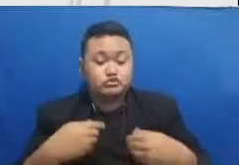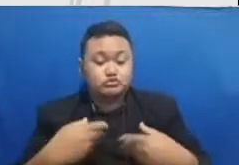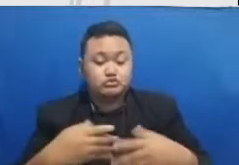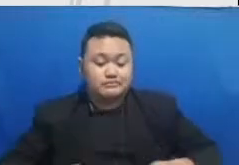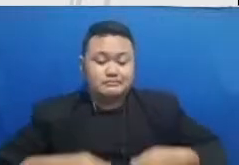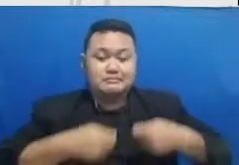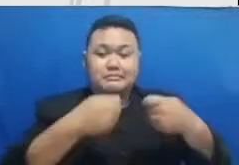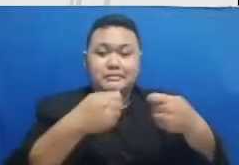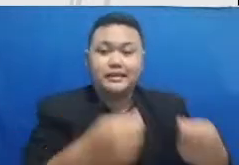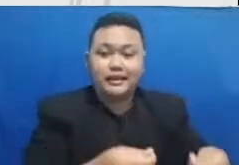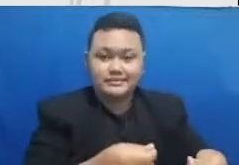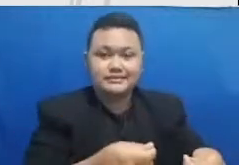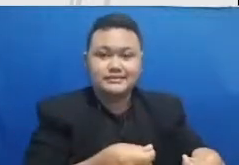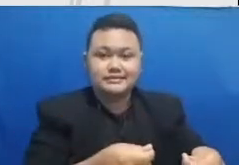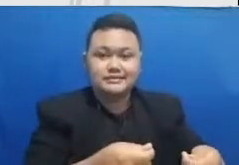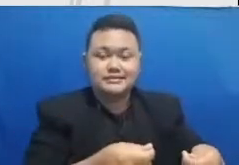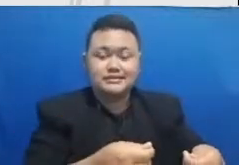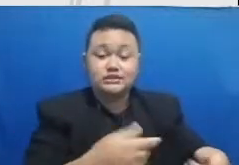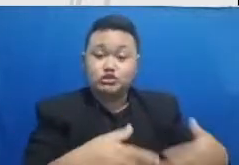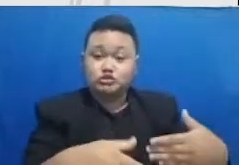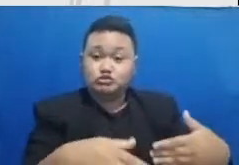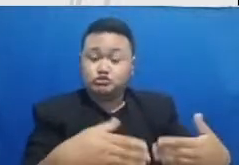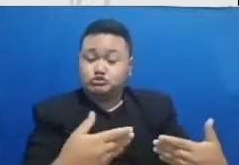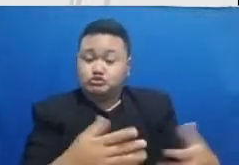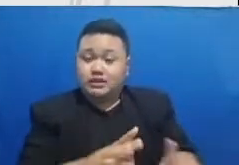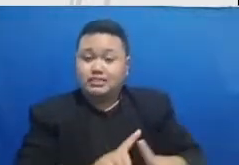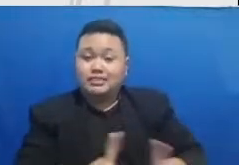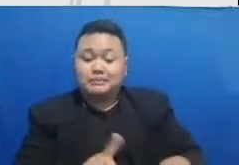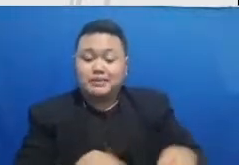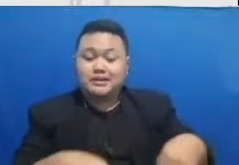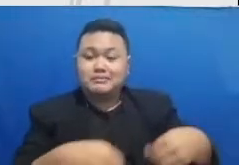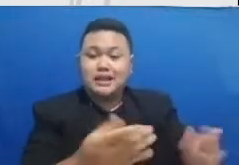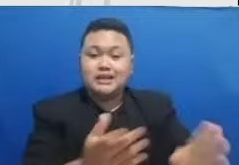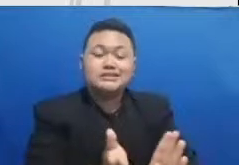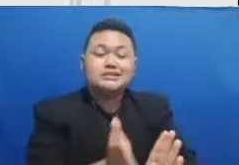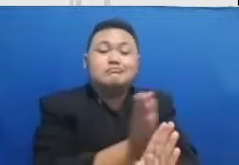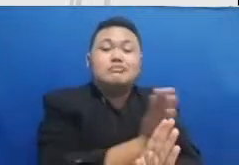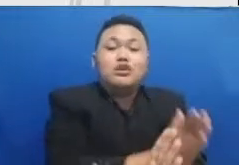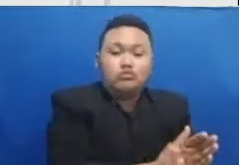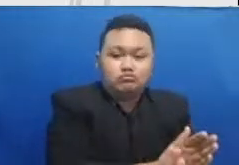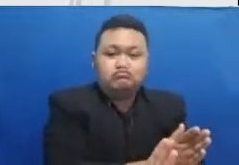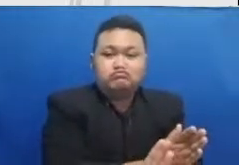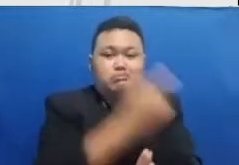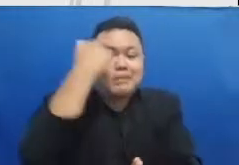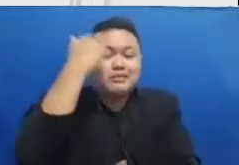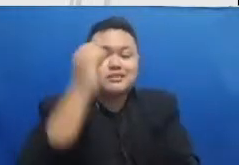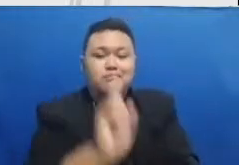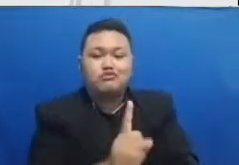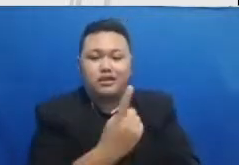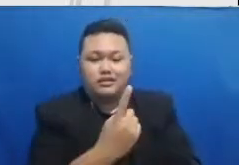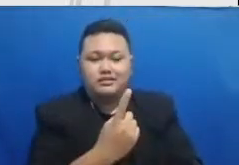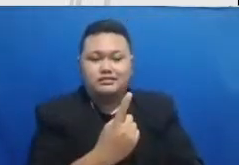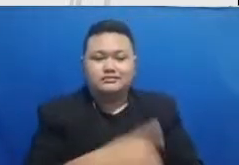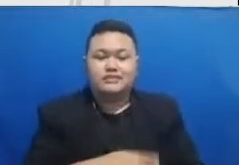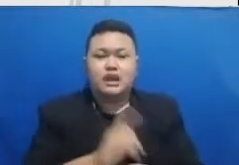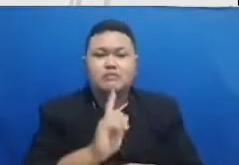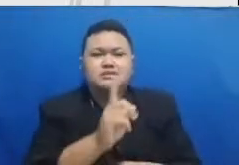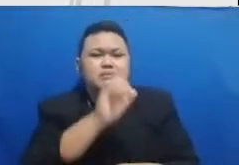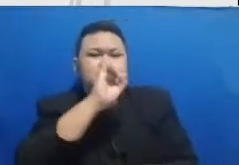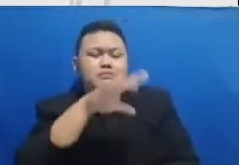here called top mentoring because you have started to combine some features,